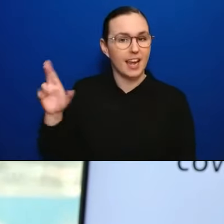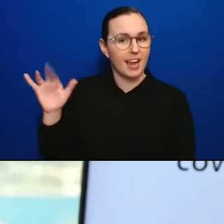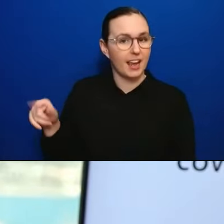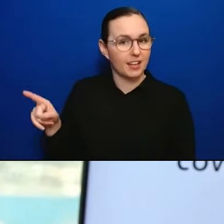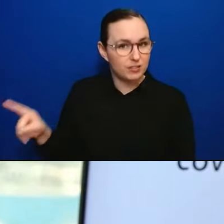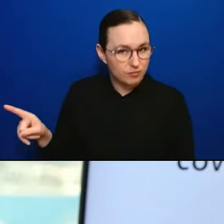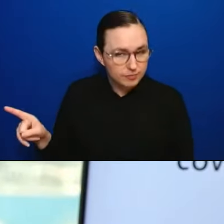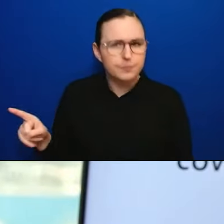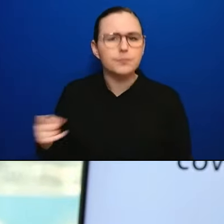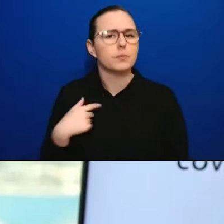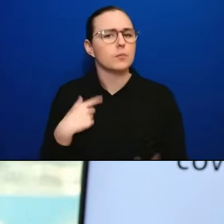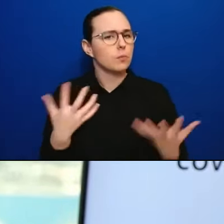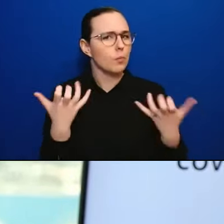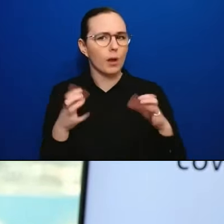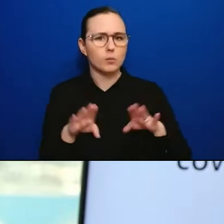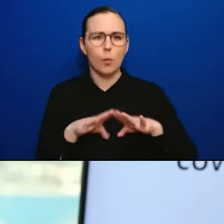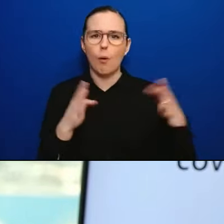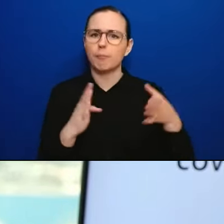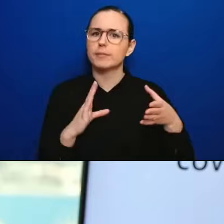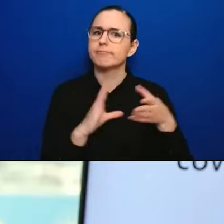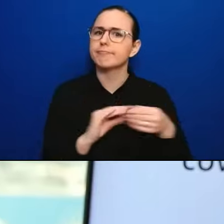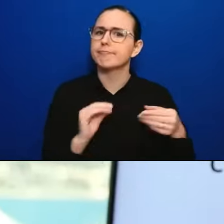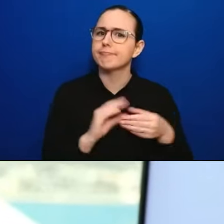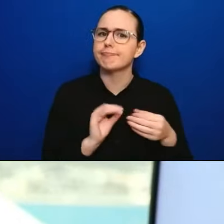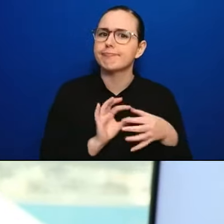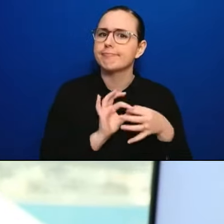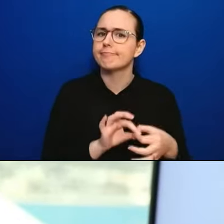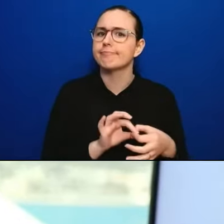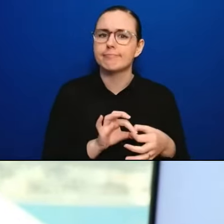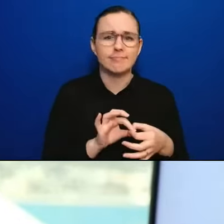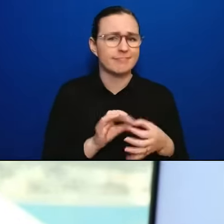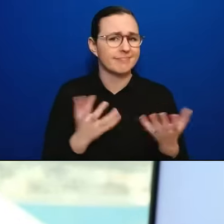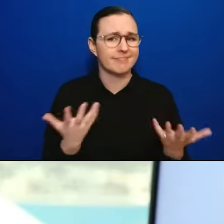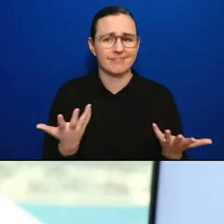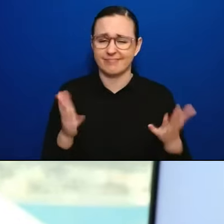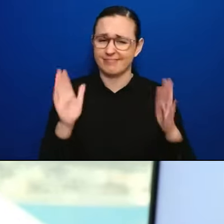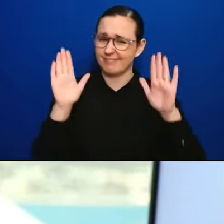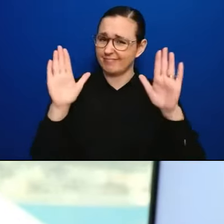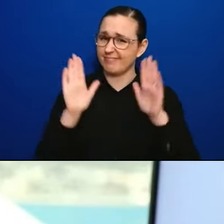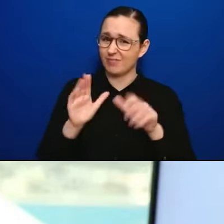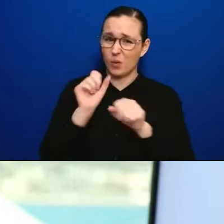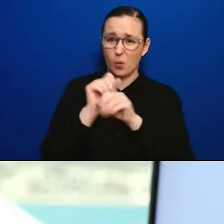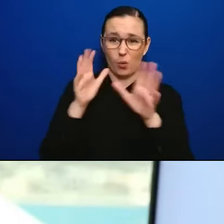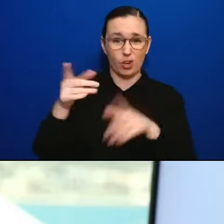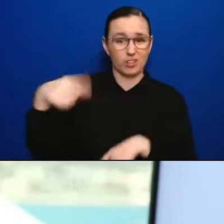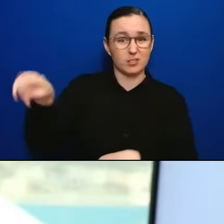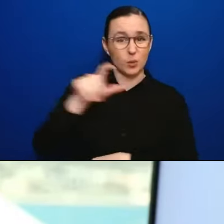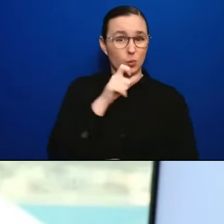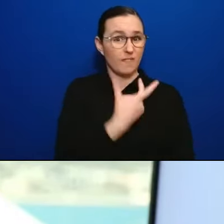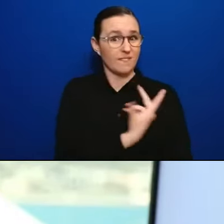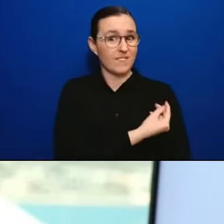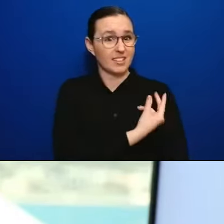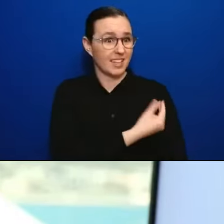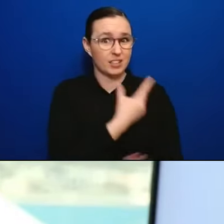Thank you, very much, Dr. Henry. And I wanted to start by